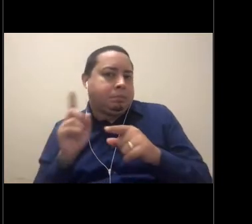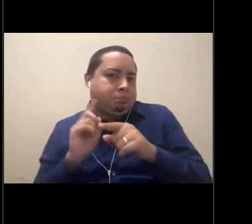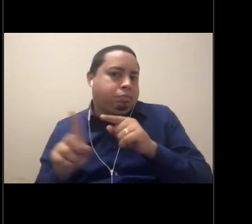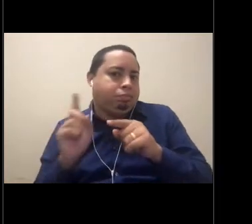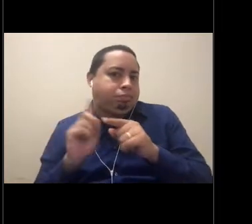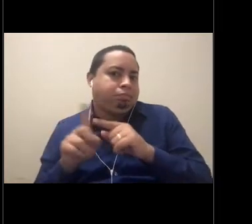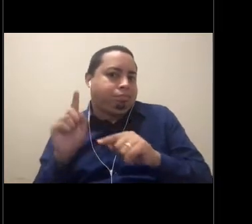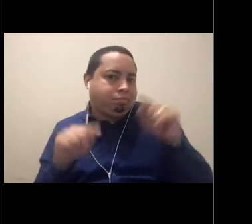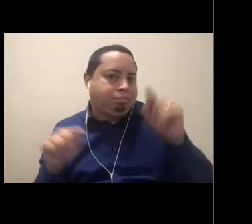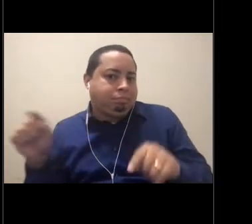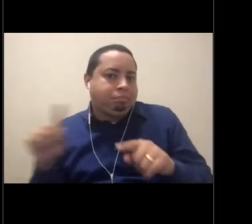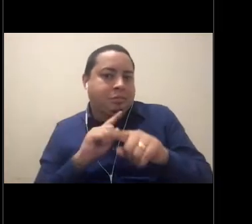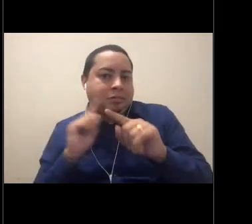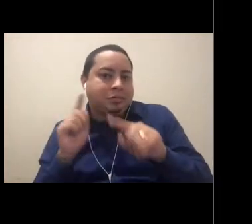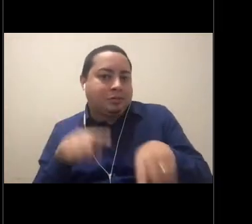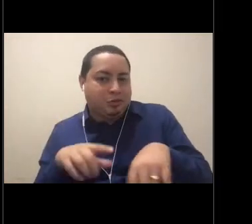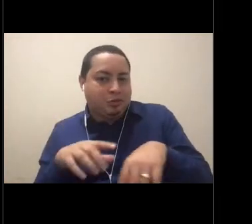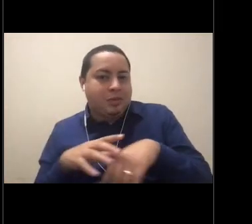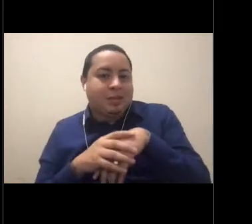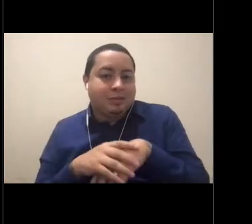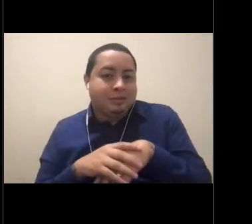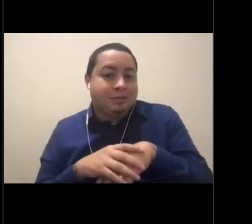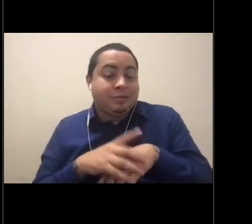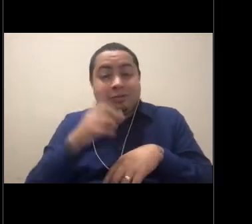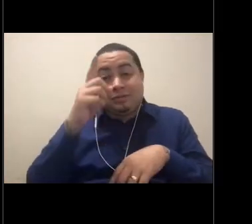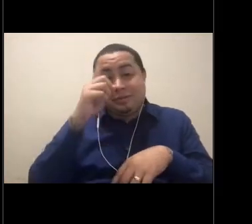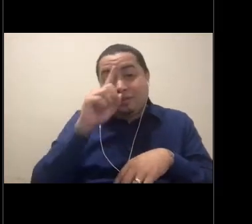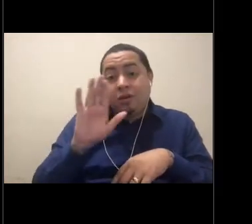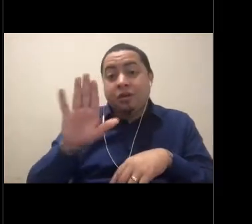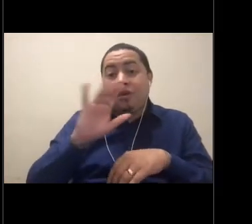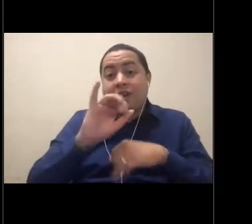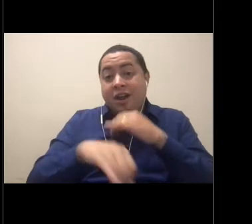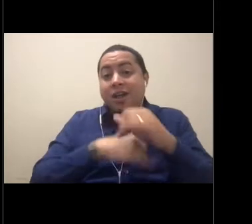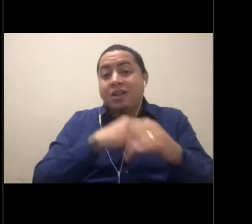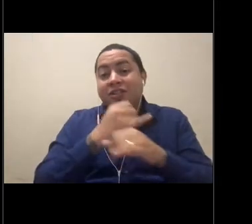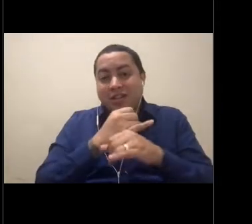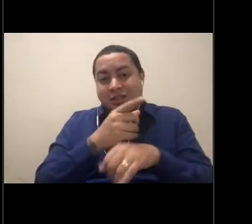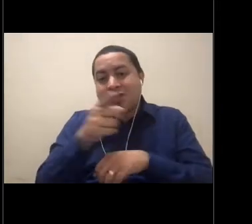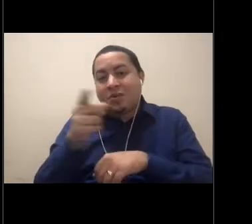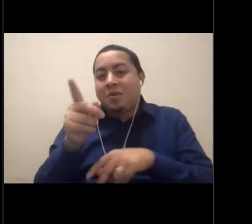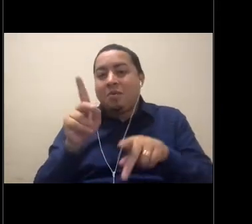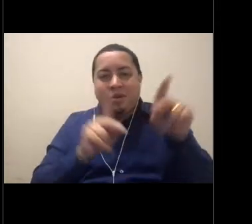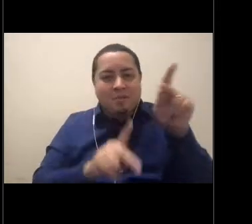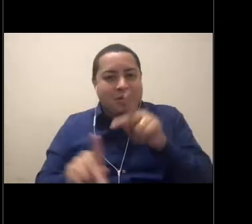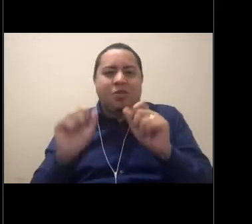Yeah, for our international viewers. If you want to guess in meters, that's fine too. I know this is kind of a guessing game.